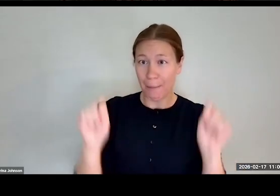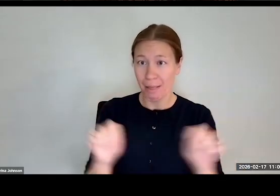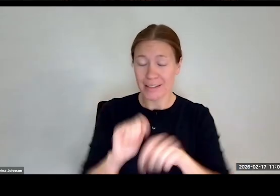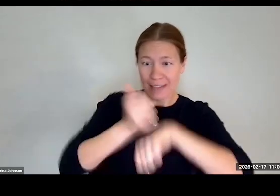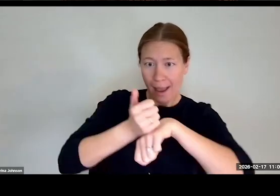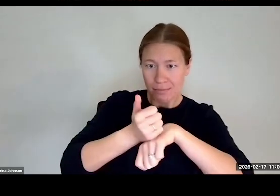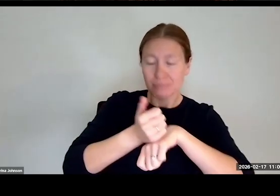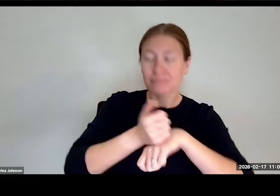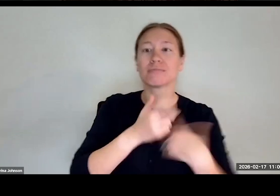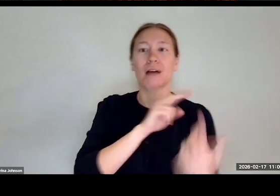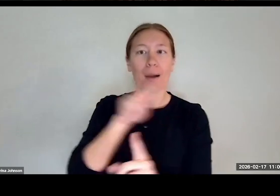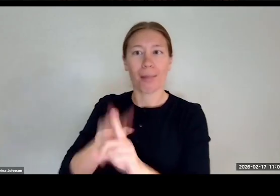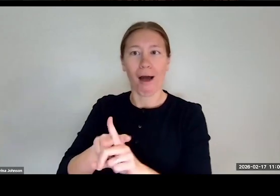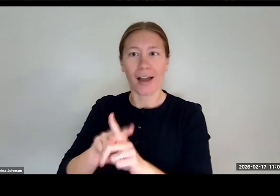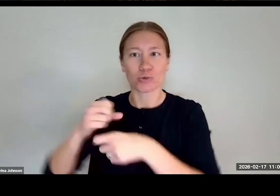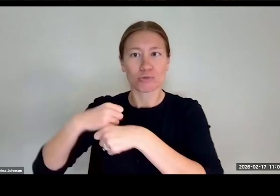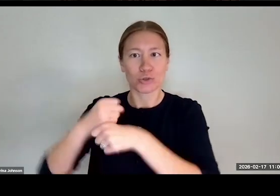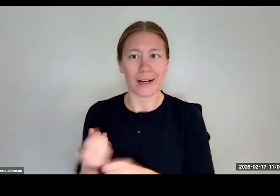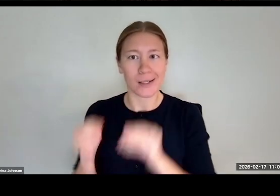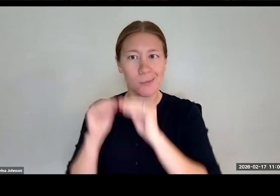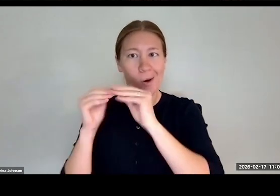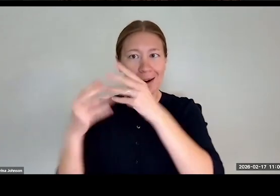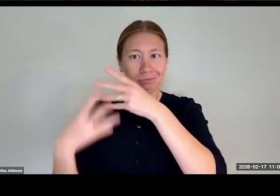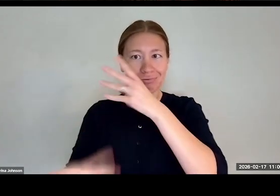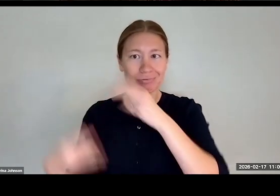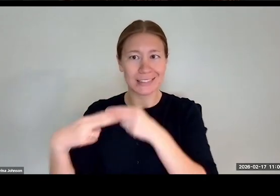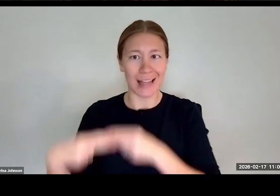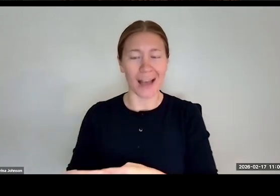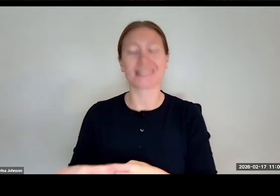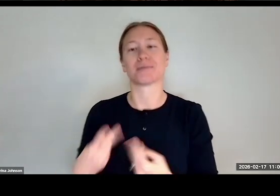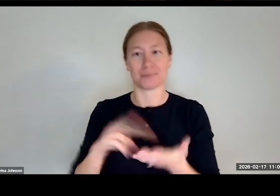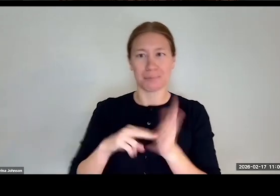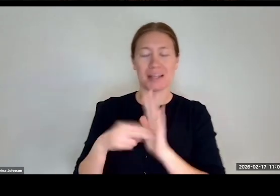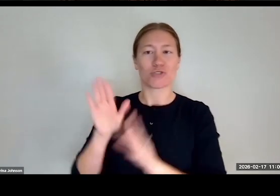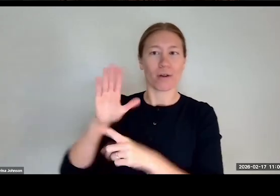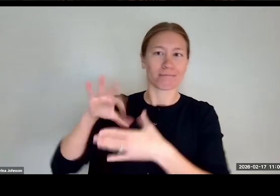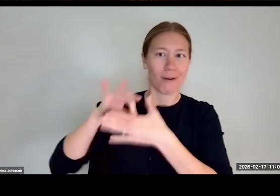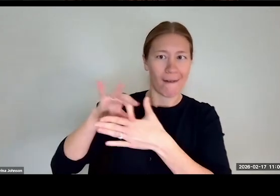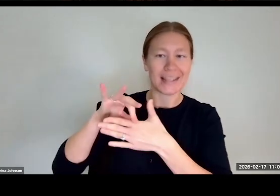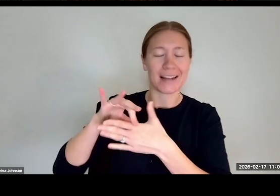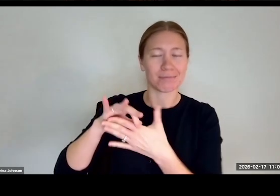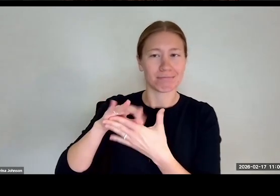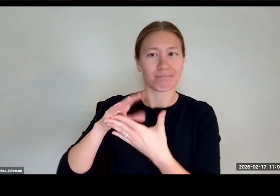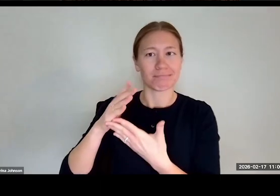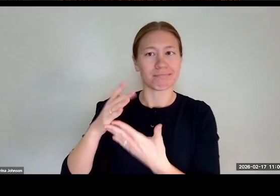where you're adding content that can make sure that it is a higher likelihood that the content that you're adding is also accessible.